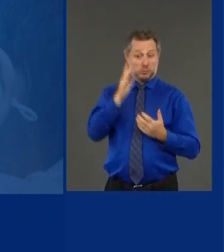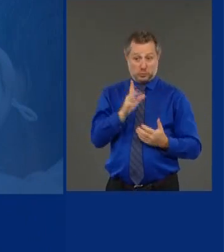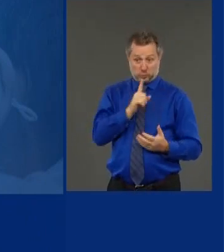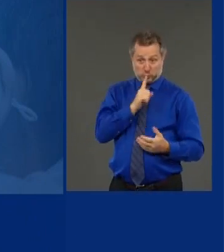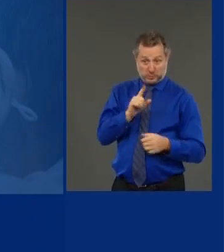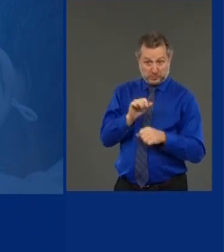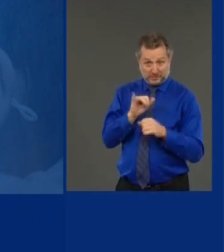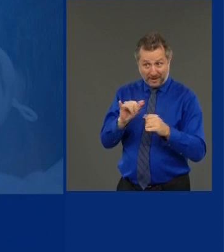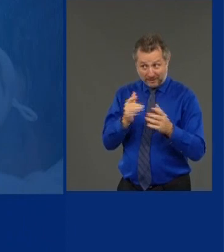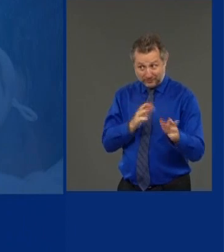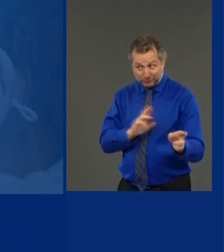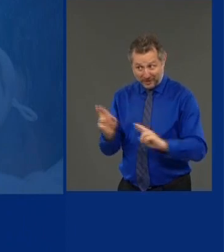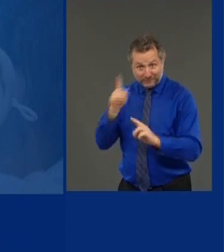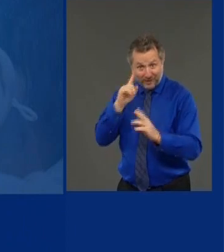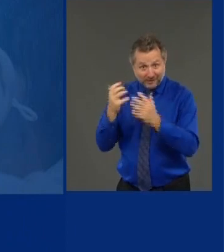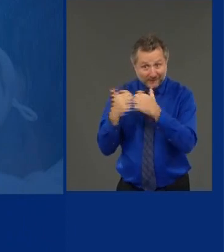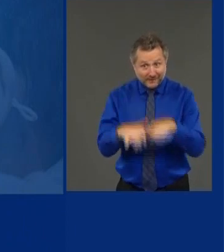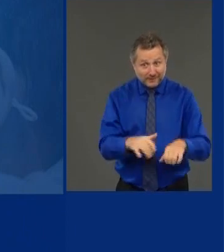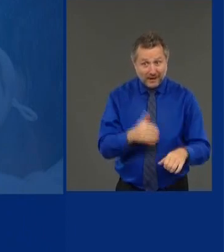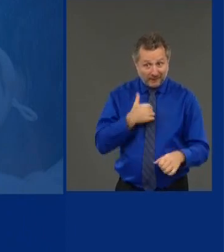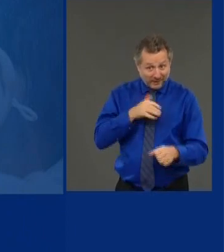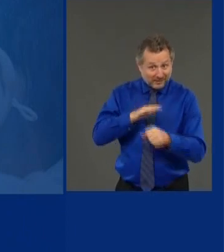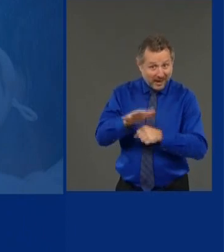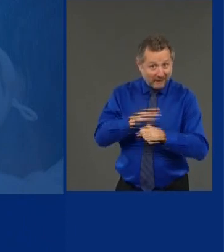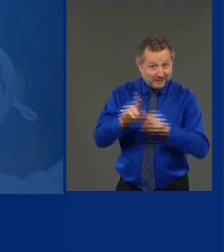HOW MANY TESTS ARE YOU GOING TO